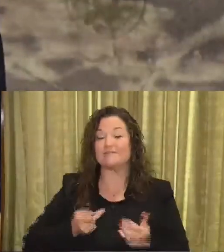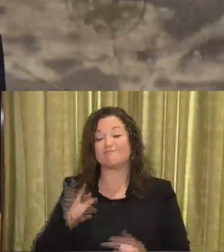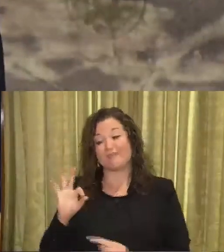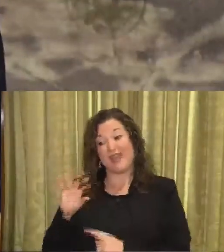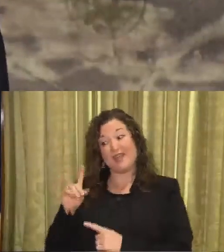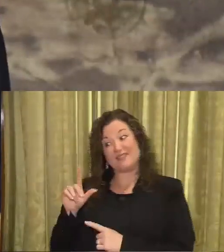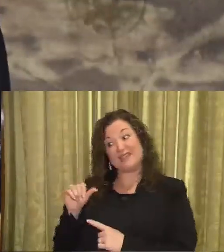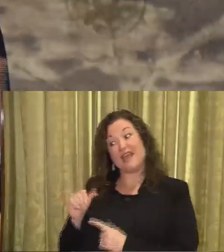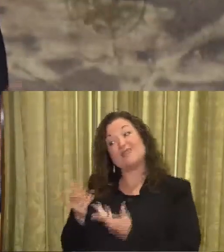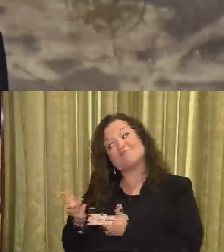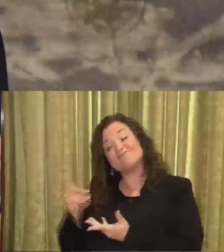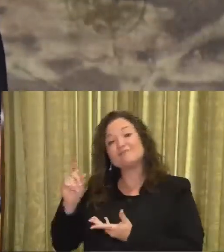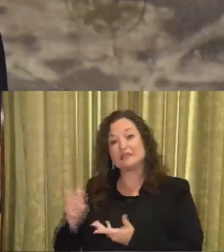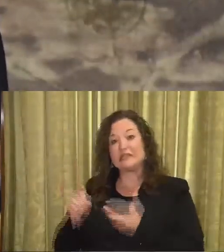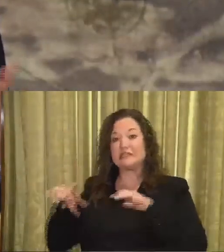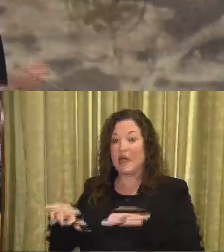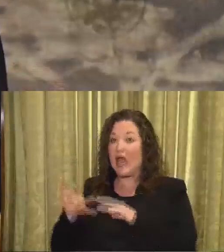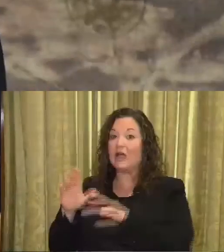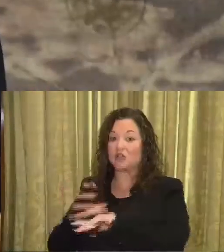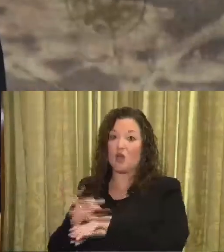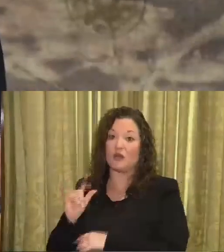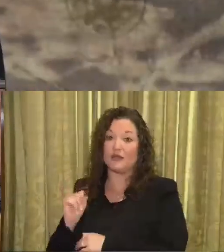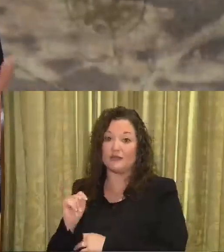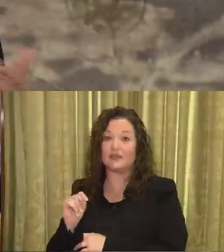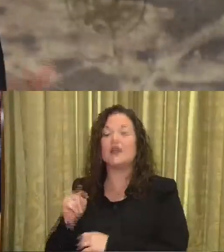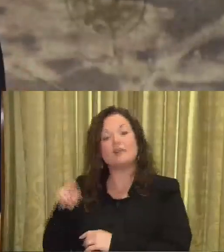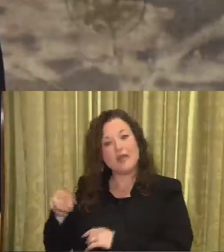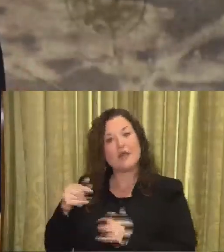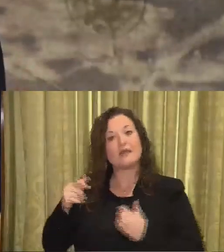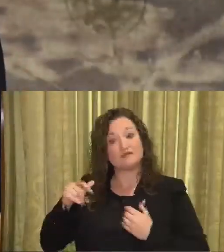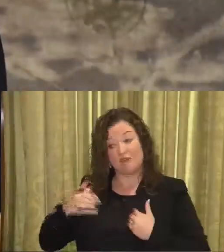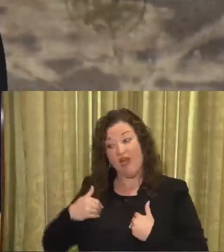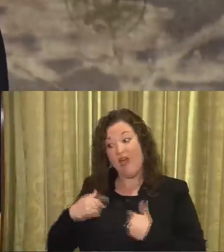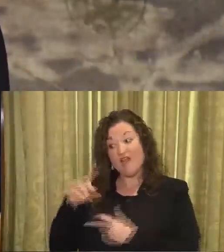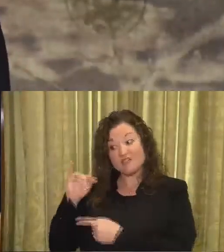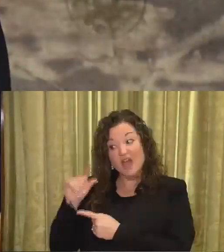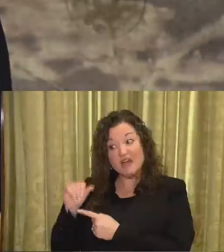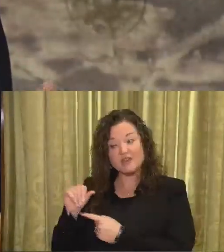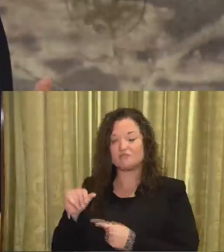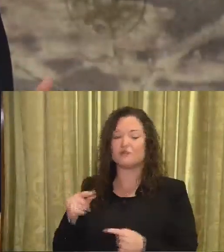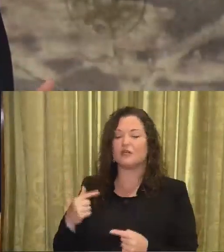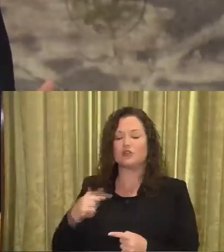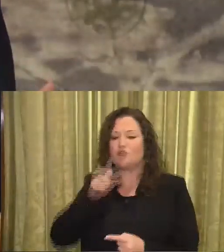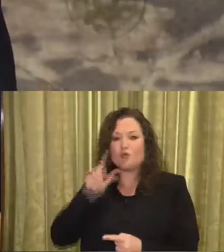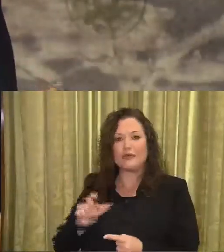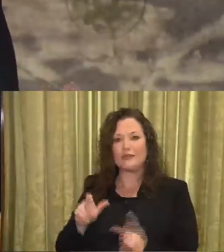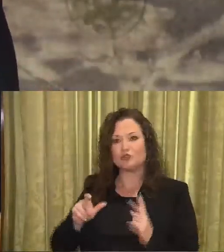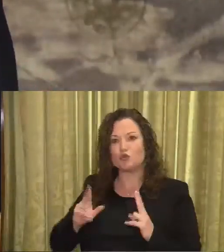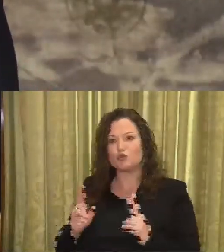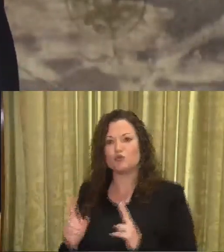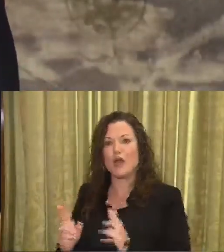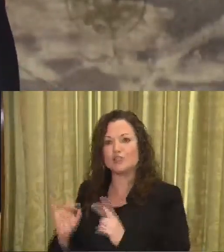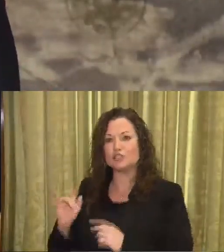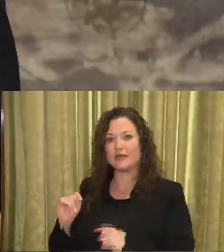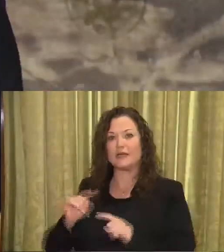that they've got the data, not rush it. They're going, they're going to, but they once that final approval.